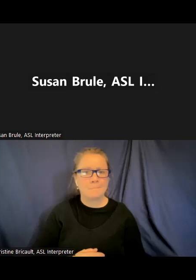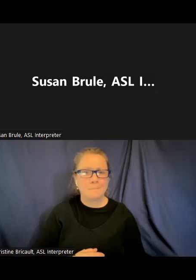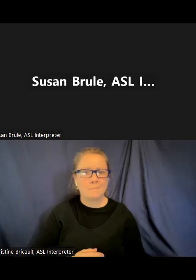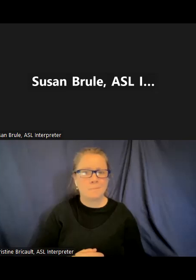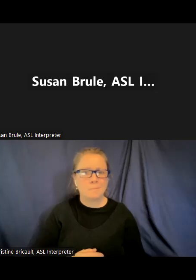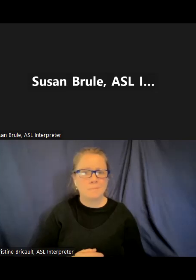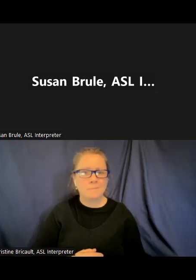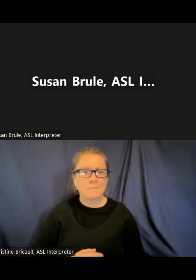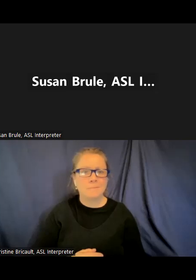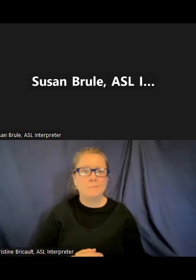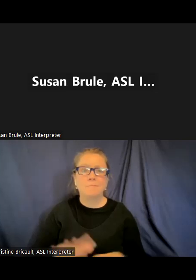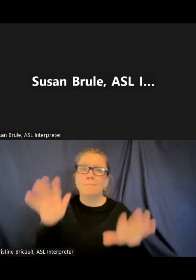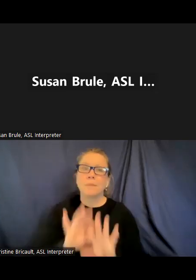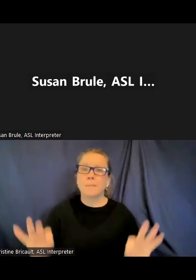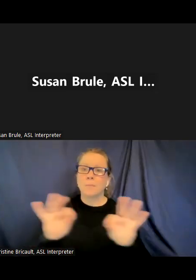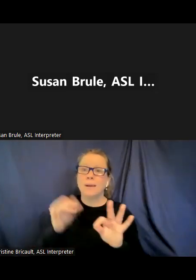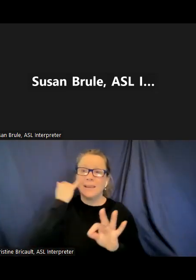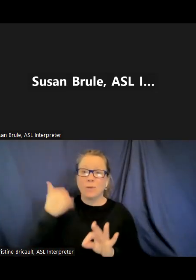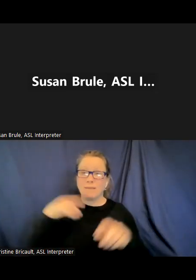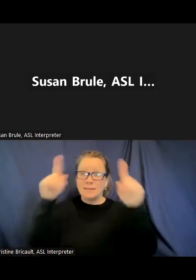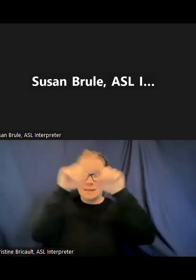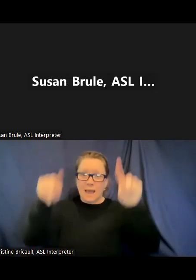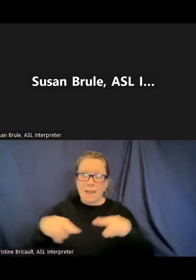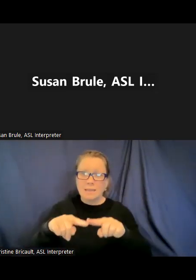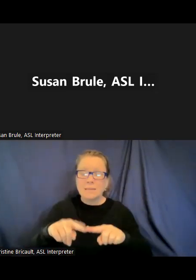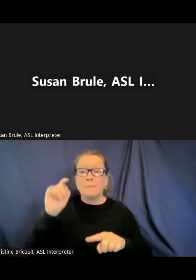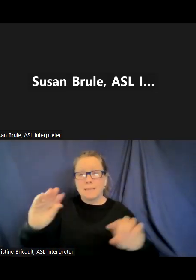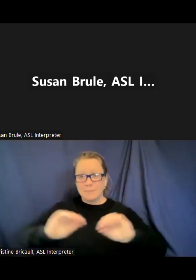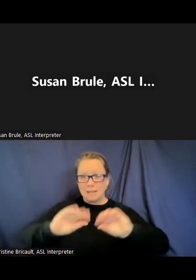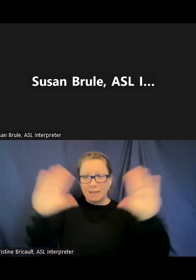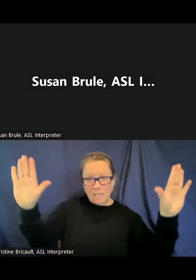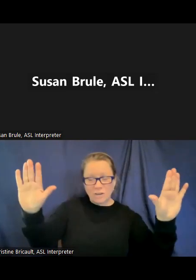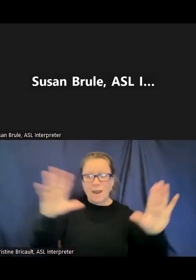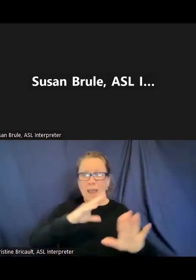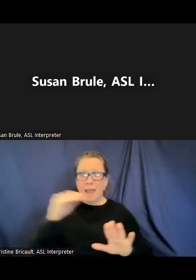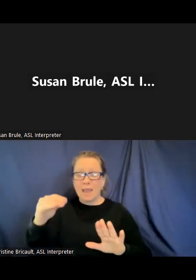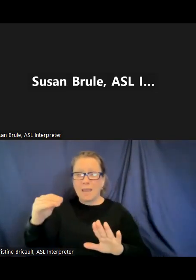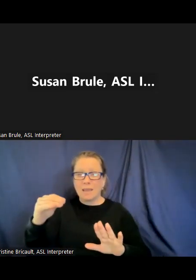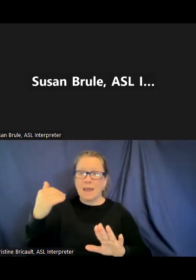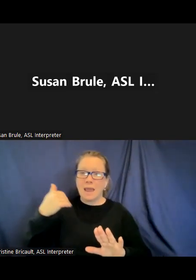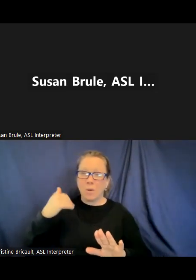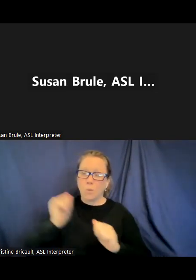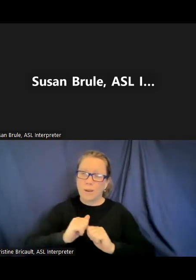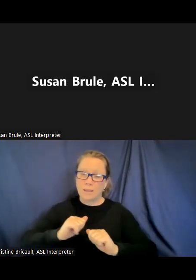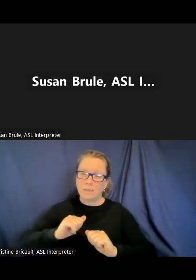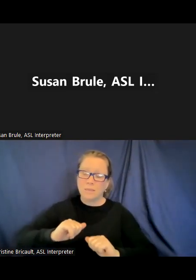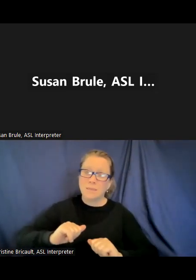And make sure that signage at your facilities is clear and displayed in high-contrast raised letters and braille.